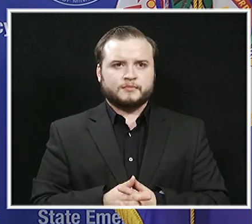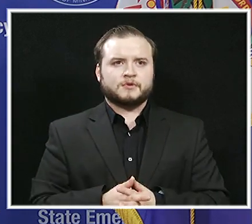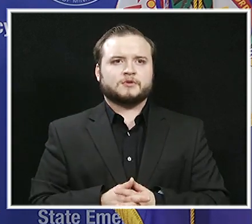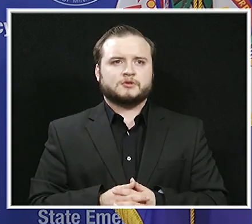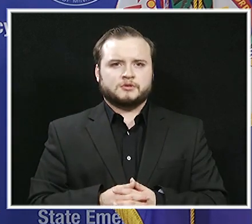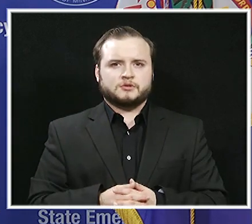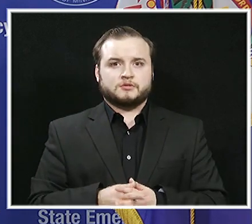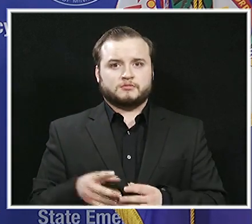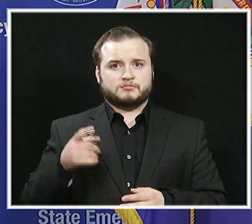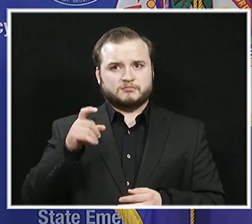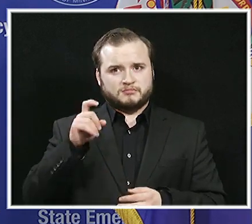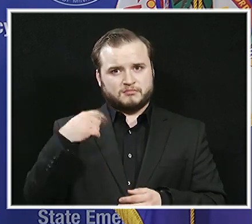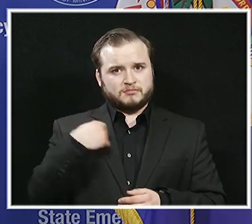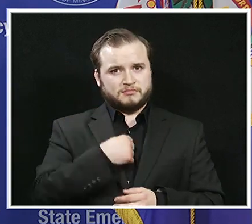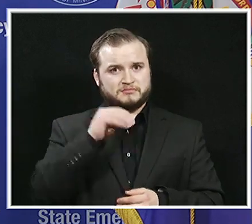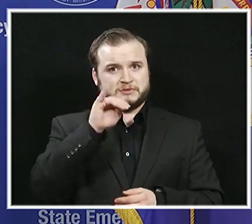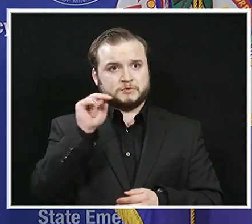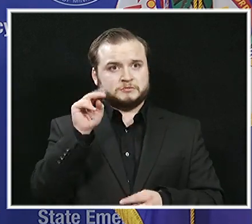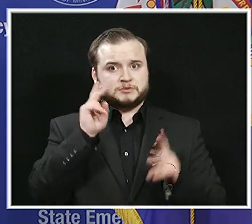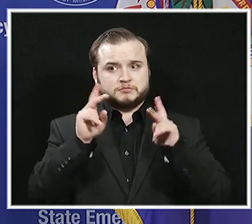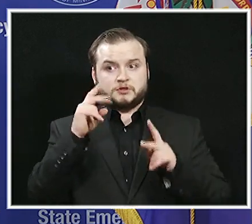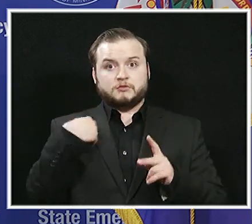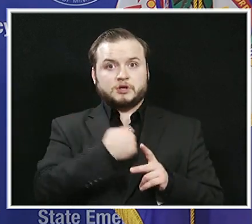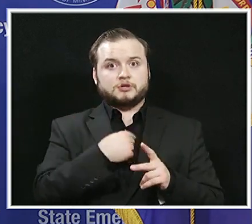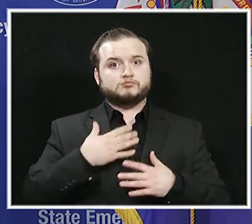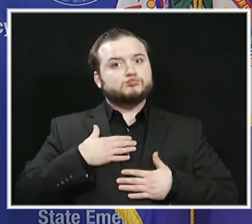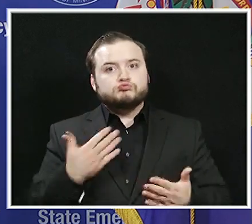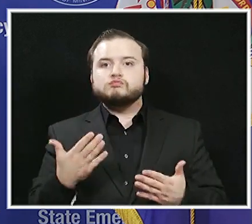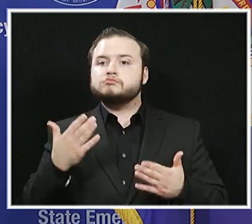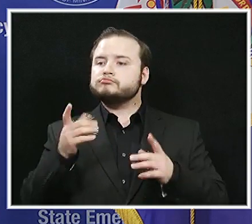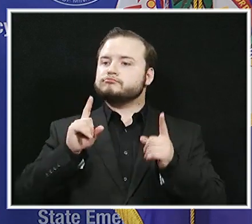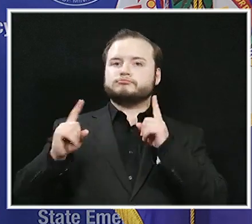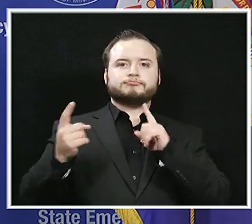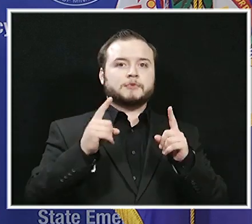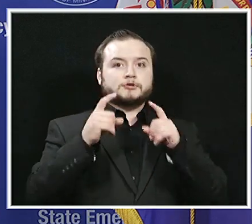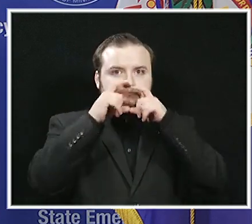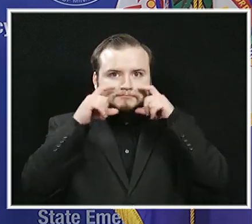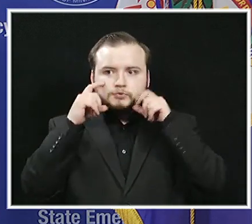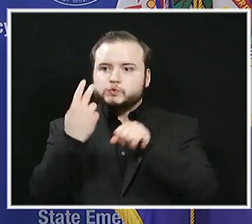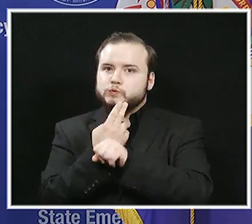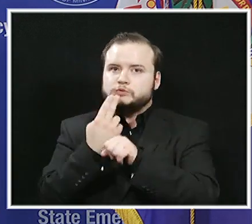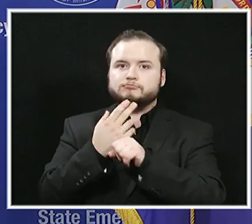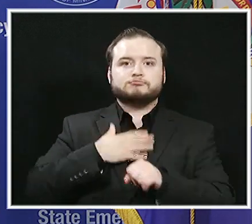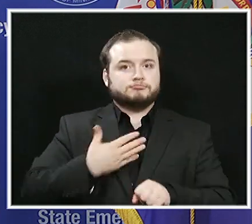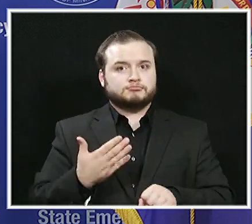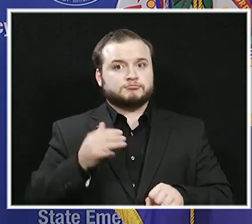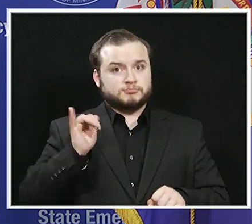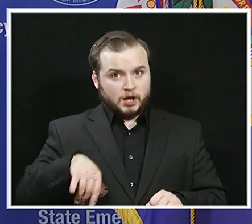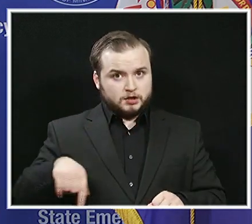of the belief that they're heading into that. We think because of Minnesota's social distancing and we think because of the results we're getting overall